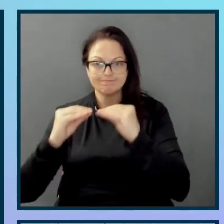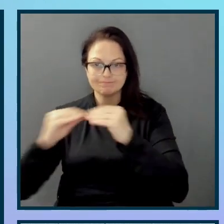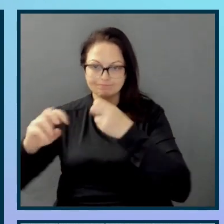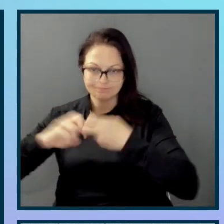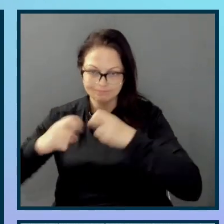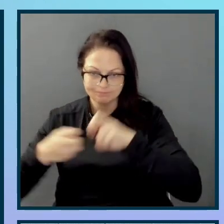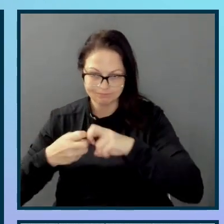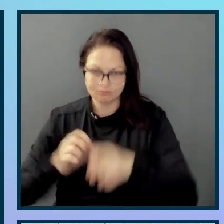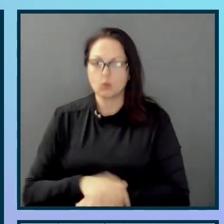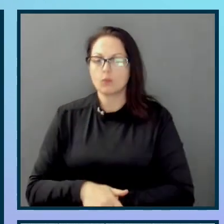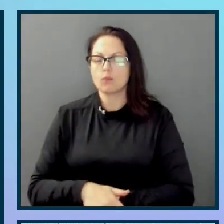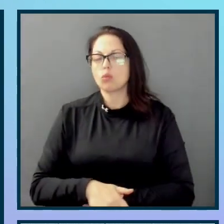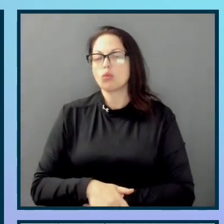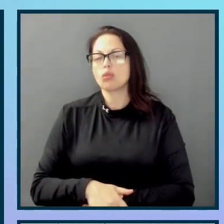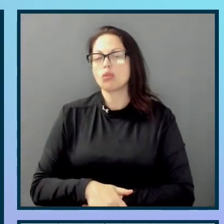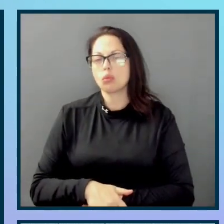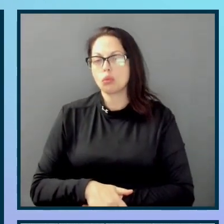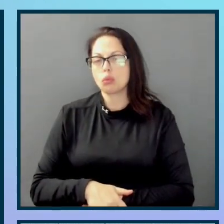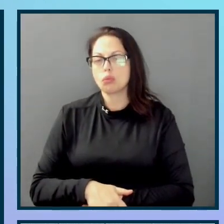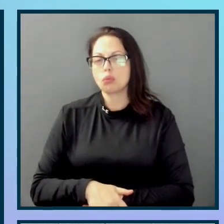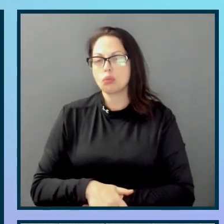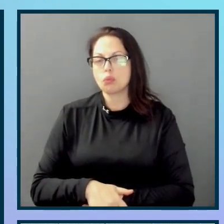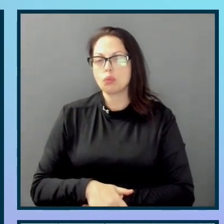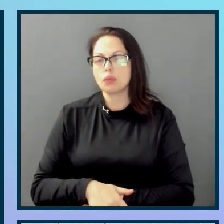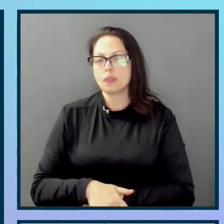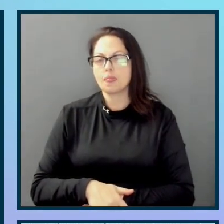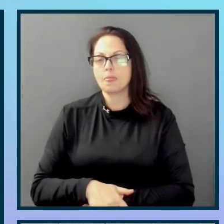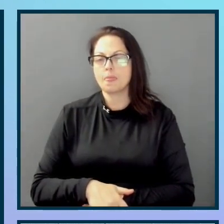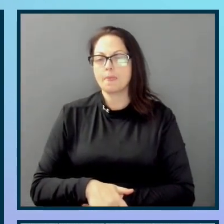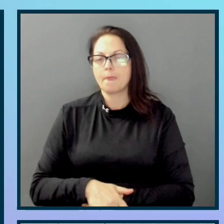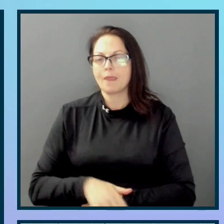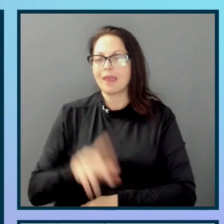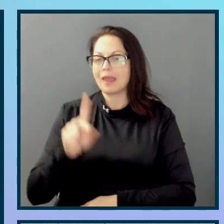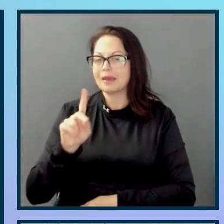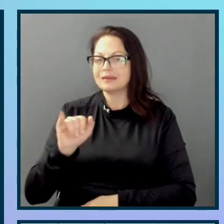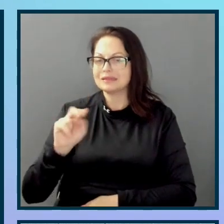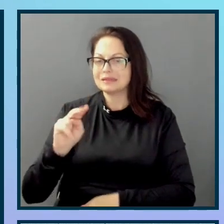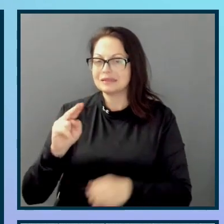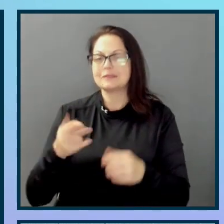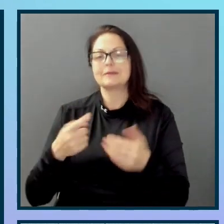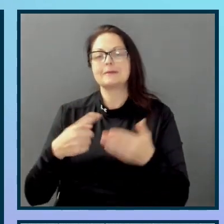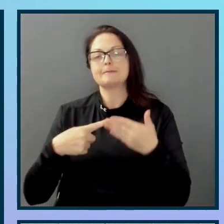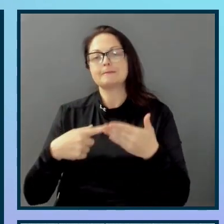Bug tracking. You know, Dylan talked about bug tracking earlier and making sure that bugs are being tagged with accessibility,